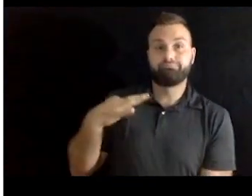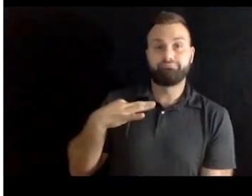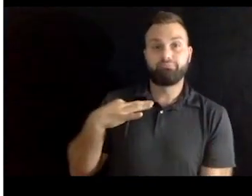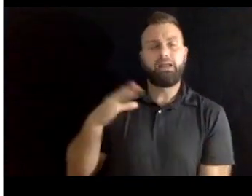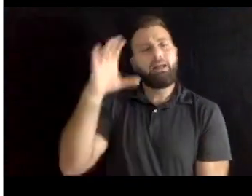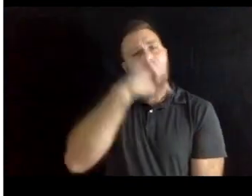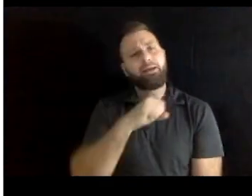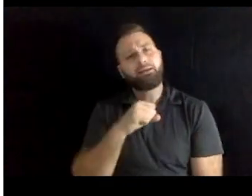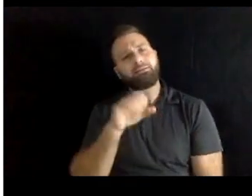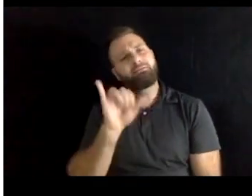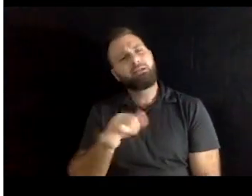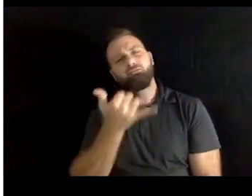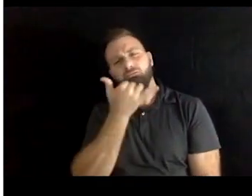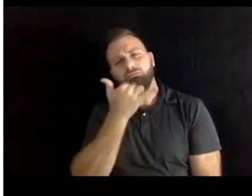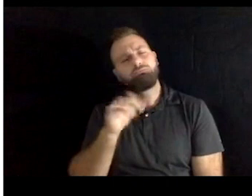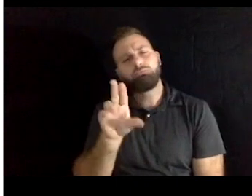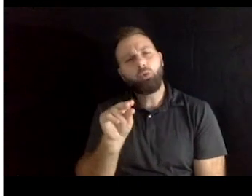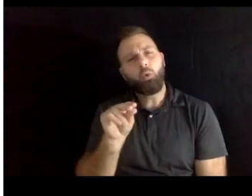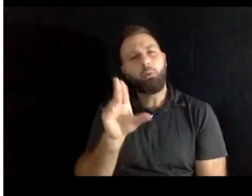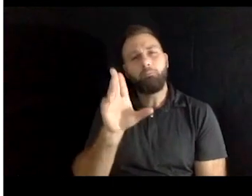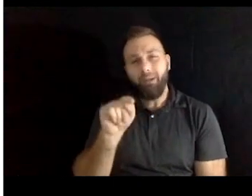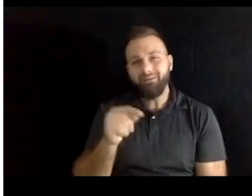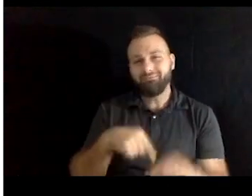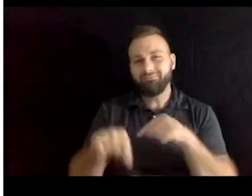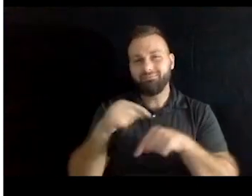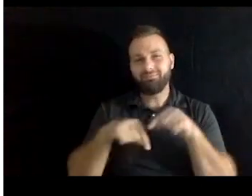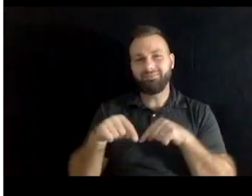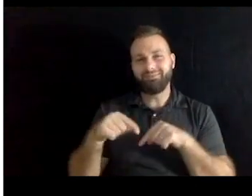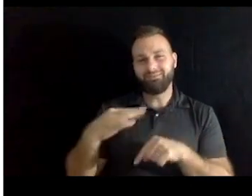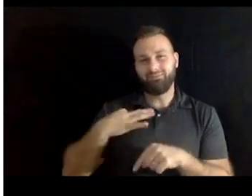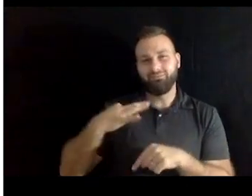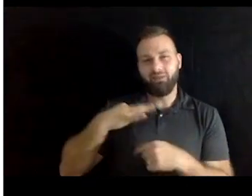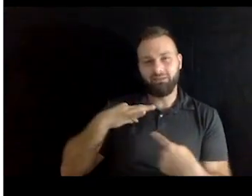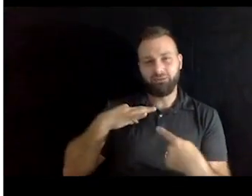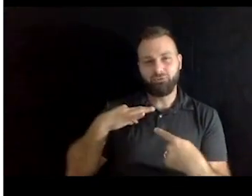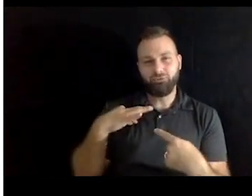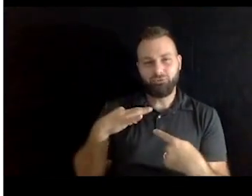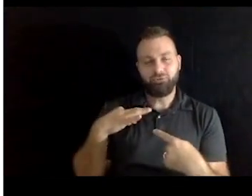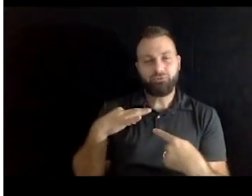and I guess there's nothing wrong with that. But volunteers going back to an